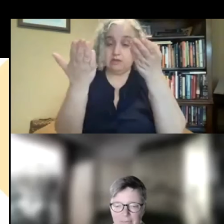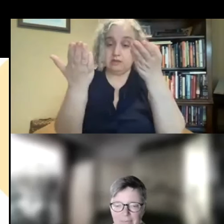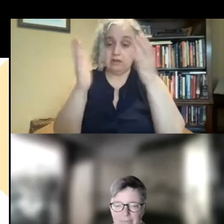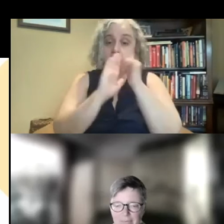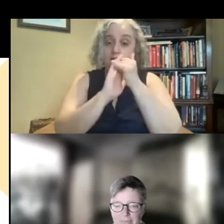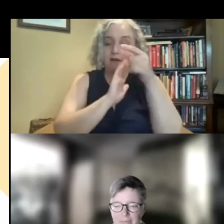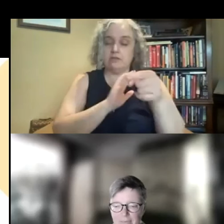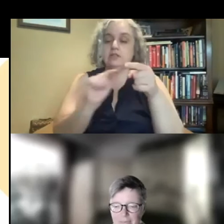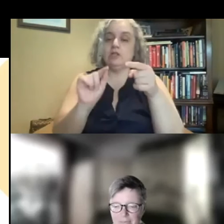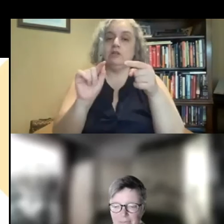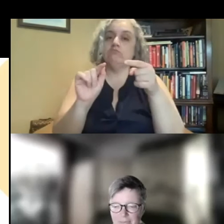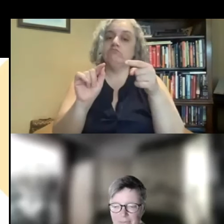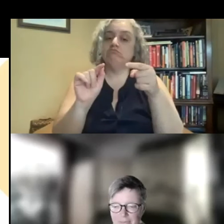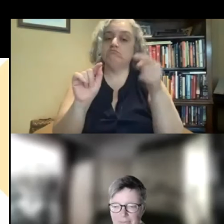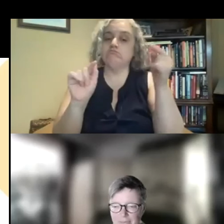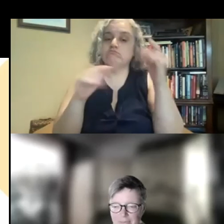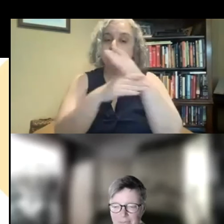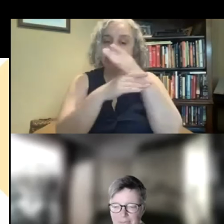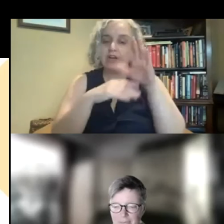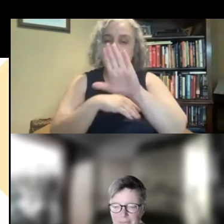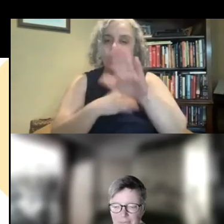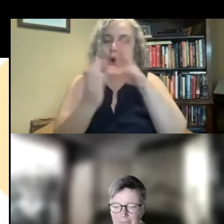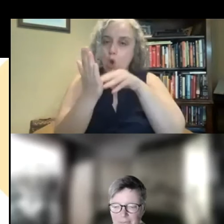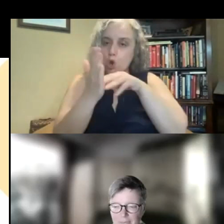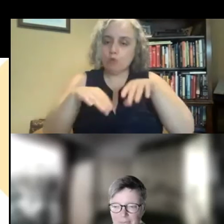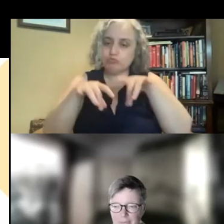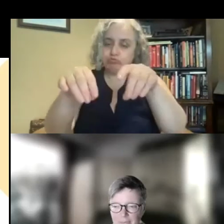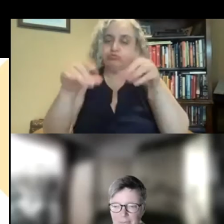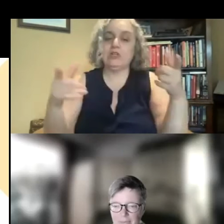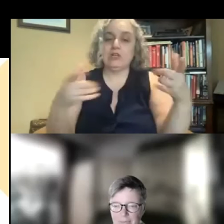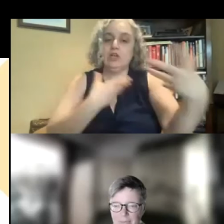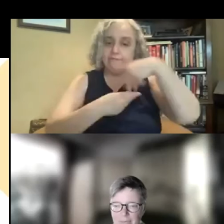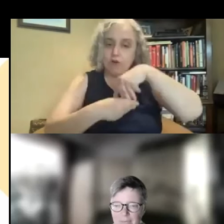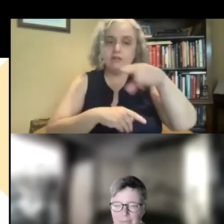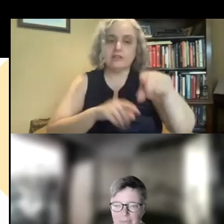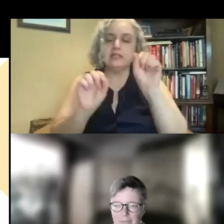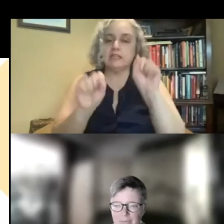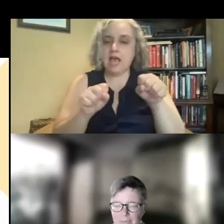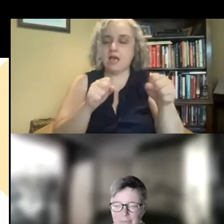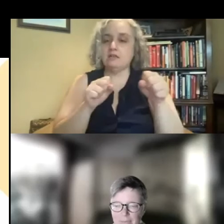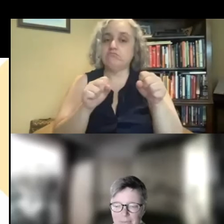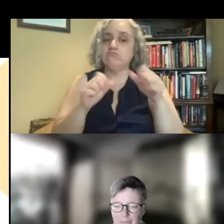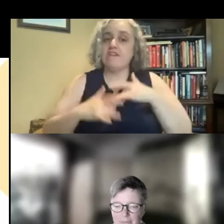your learning and to participate in our events and challenges.